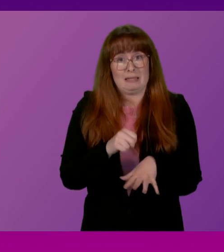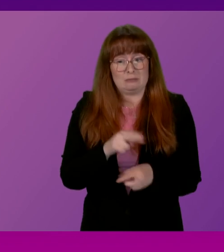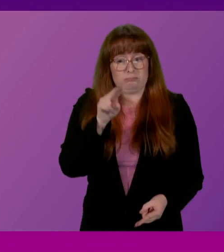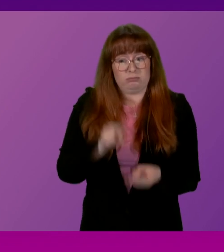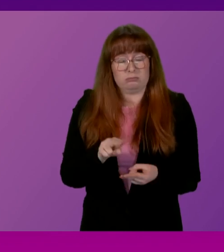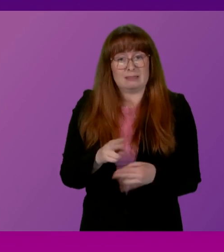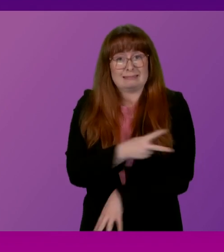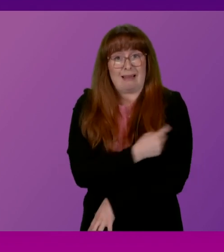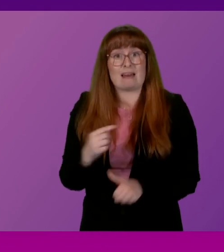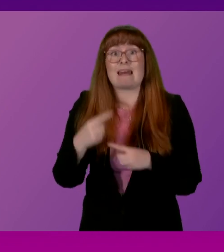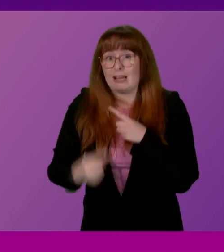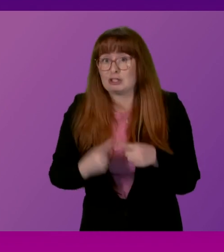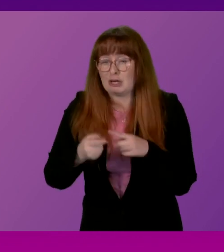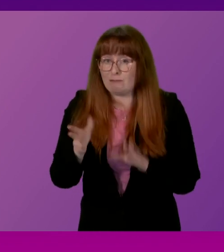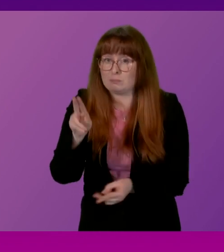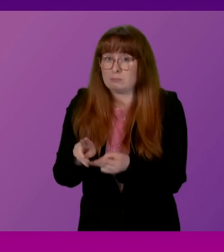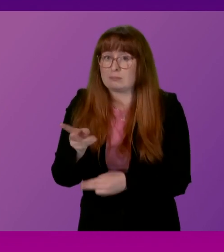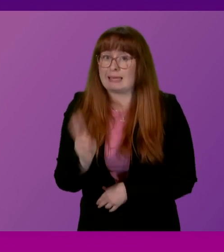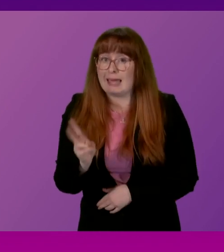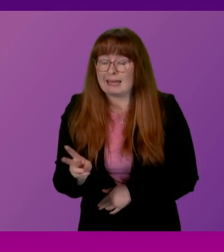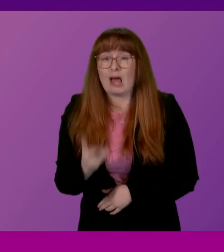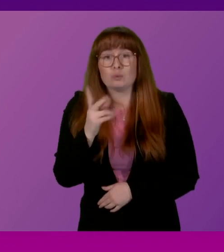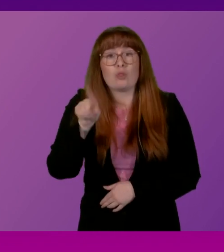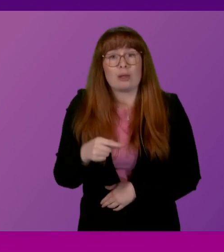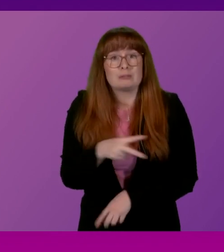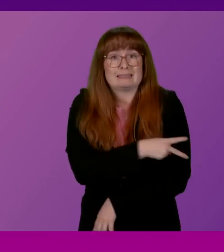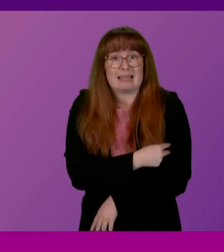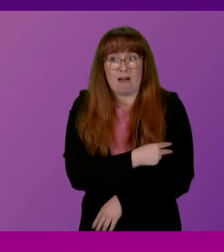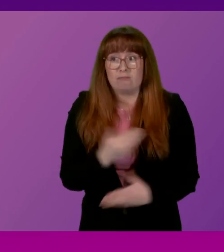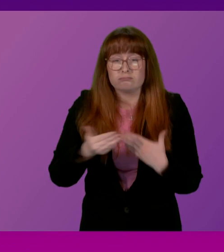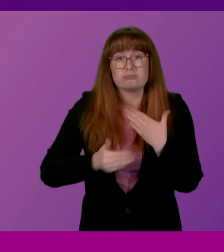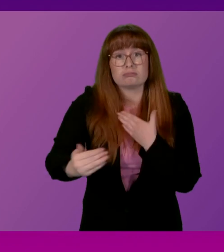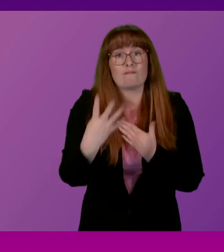next year, and 2,000 staff over the next four years.